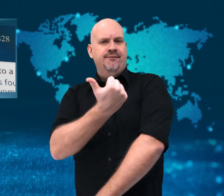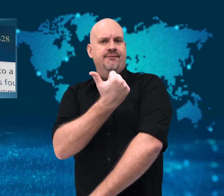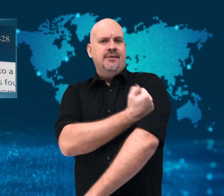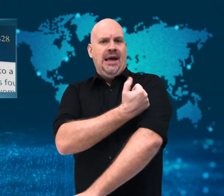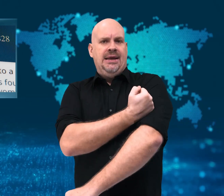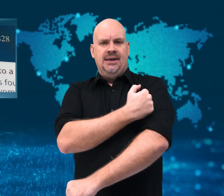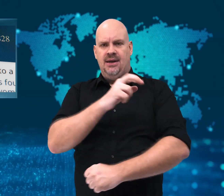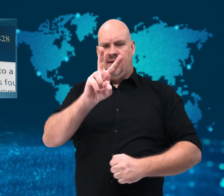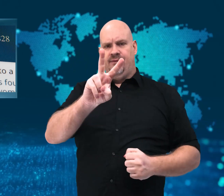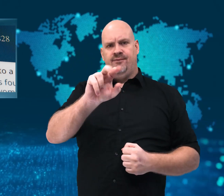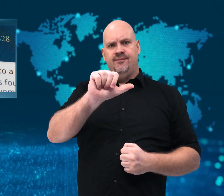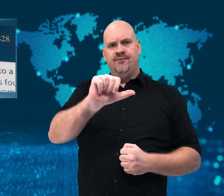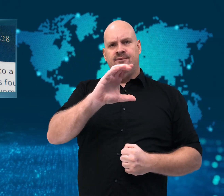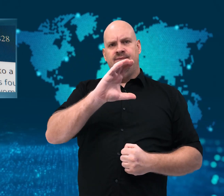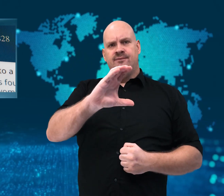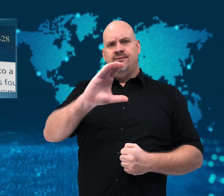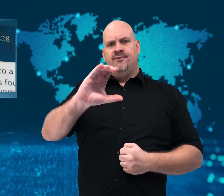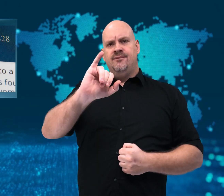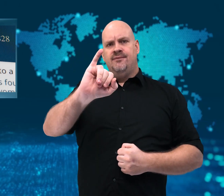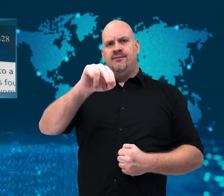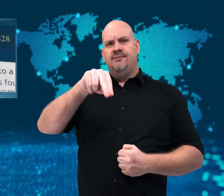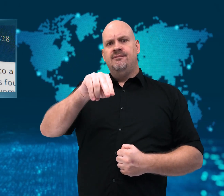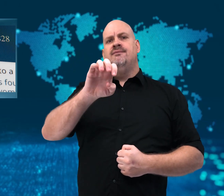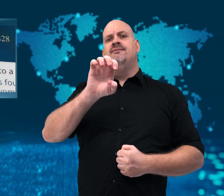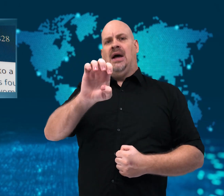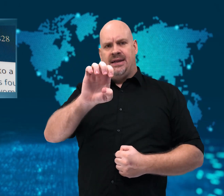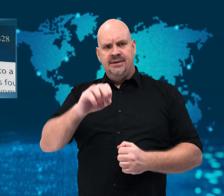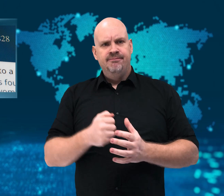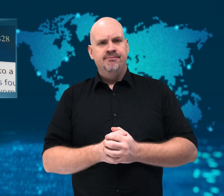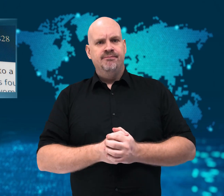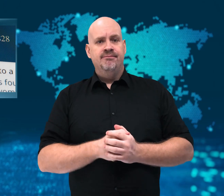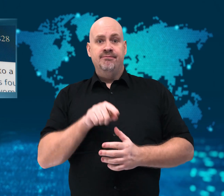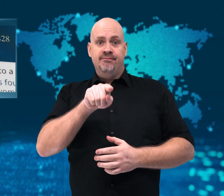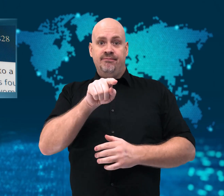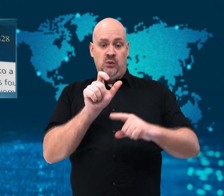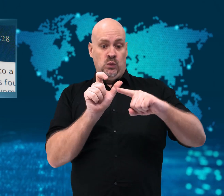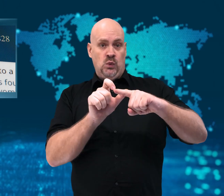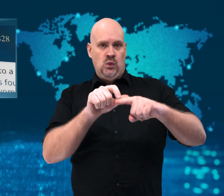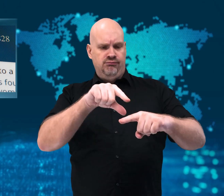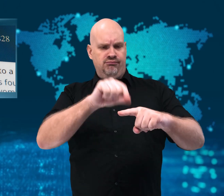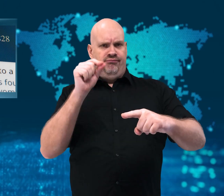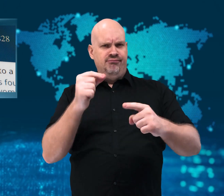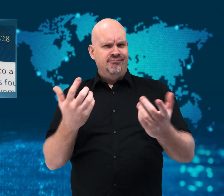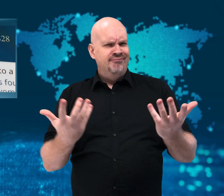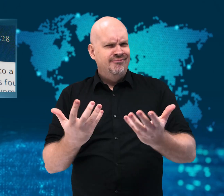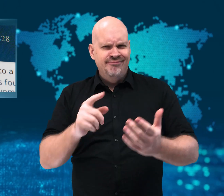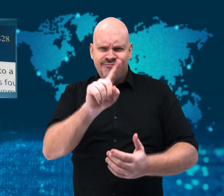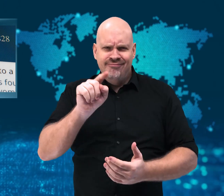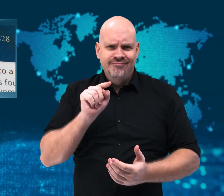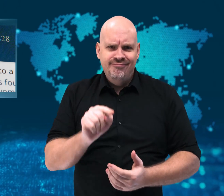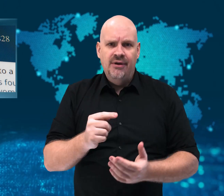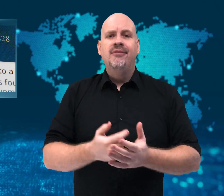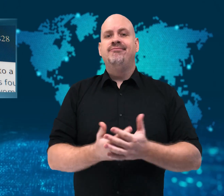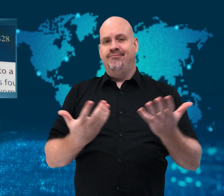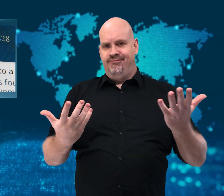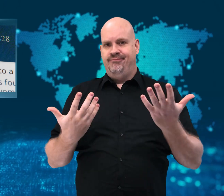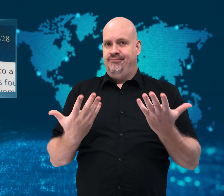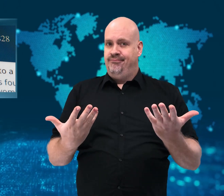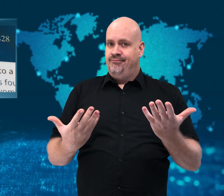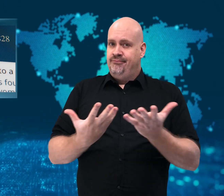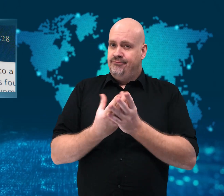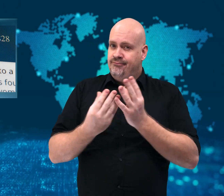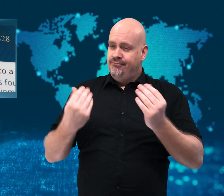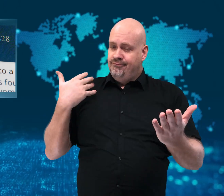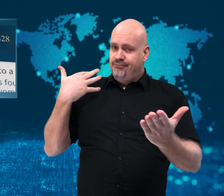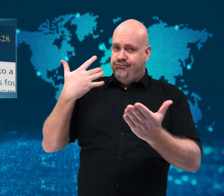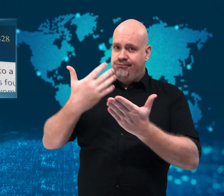number of times people searched for the word online.